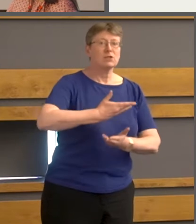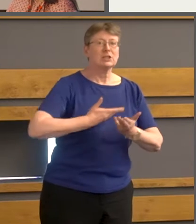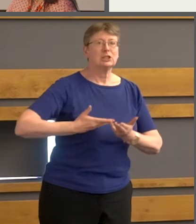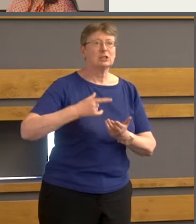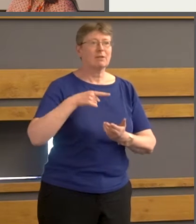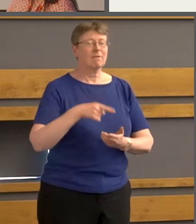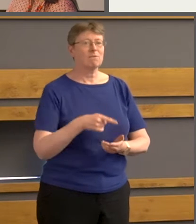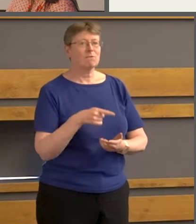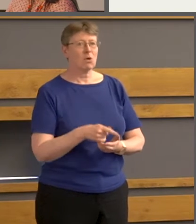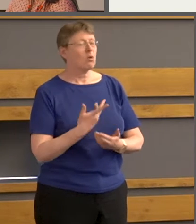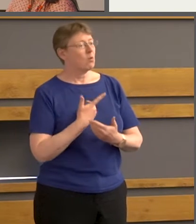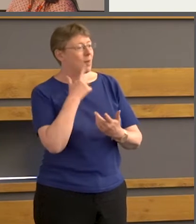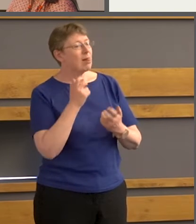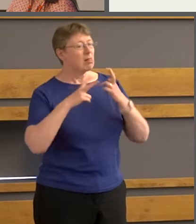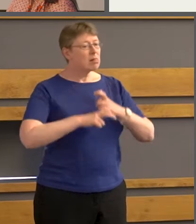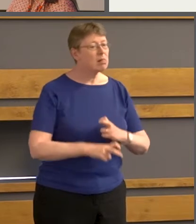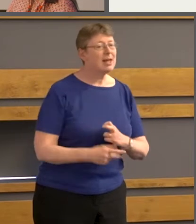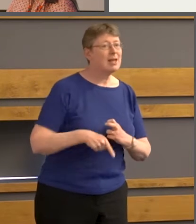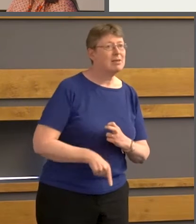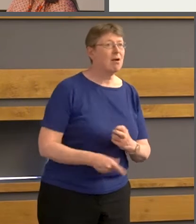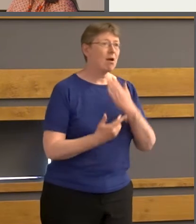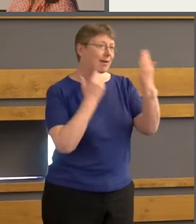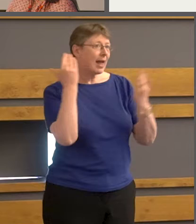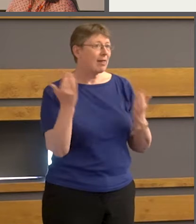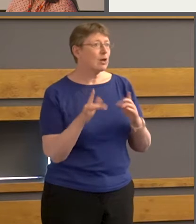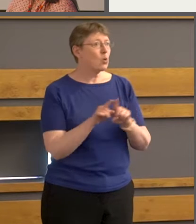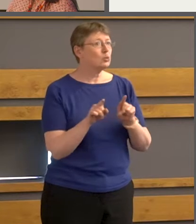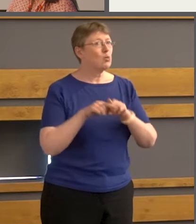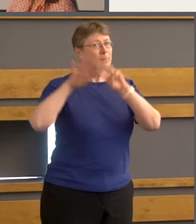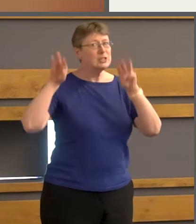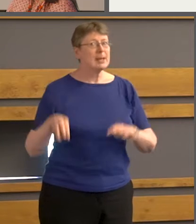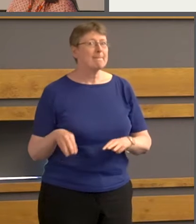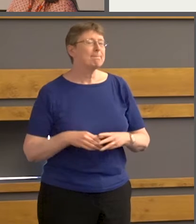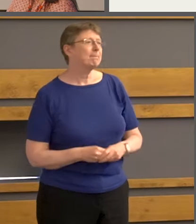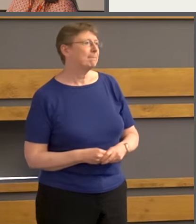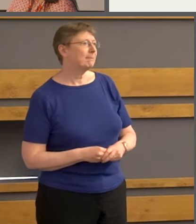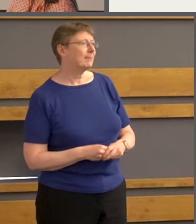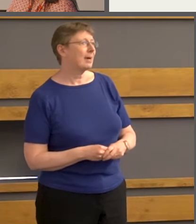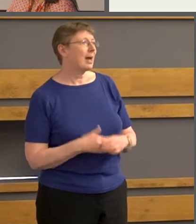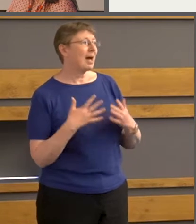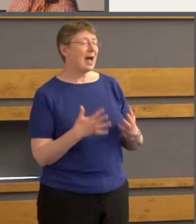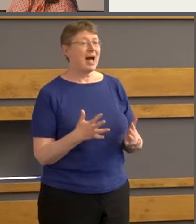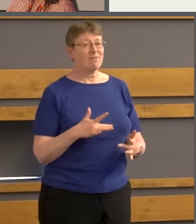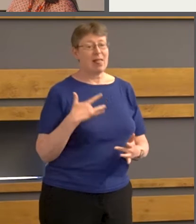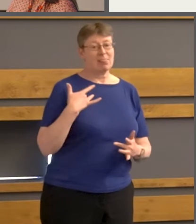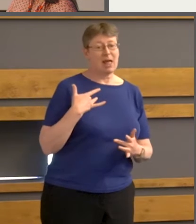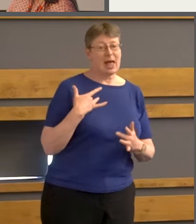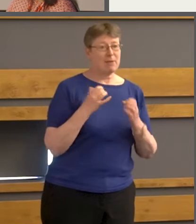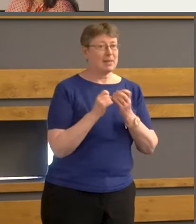this work is gonna open up for us in our galleries and as a museum. Today, we have live British Sign Language available